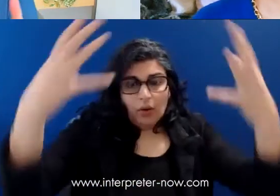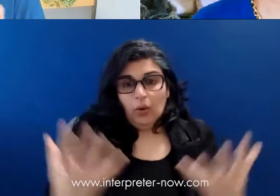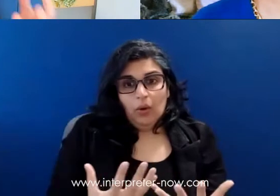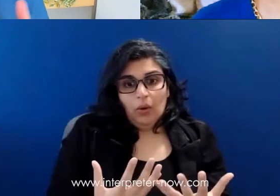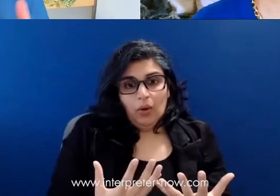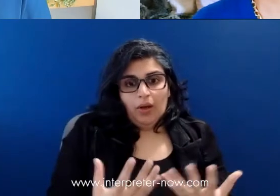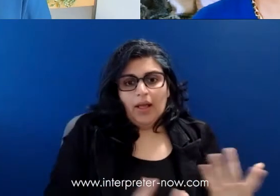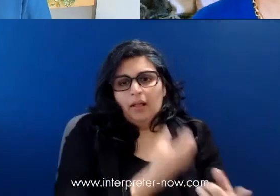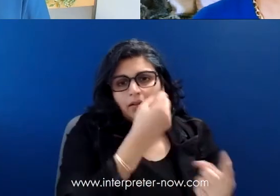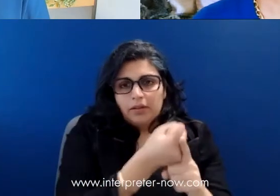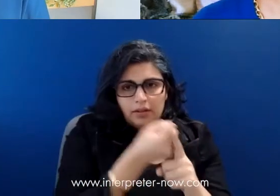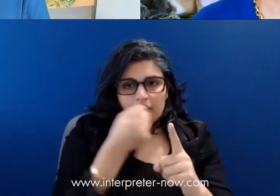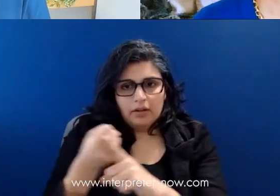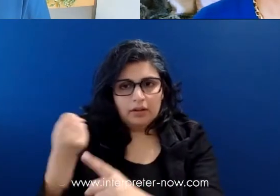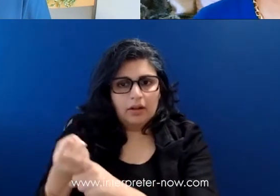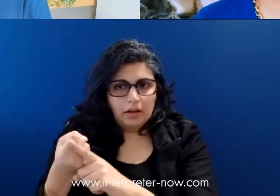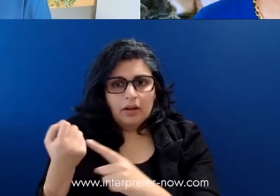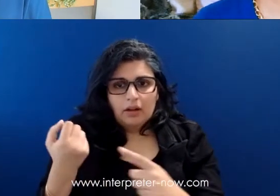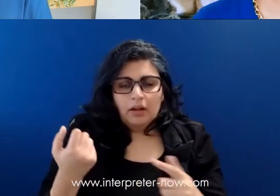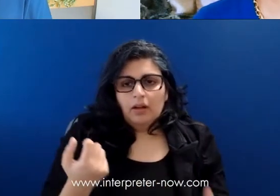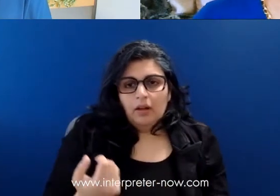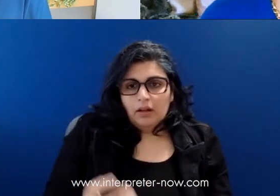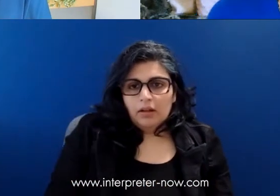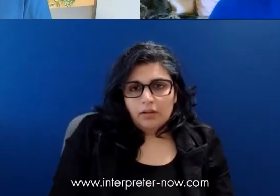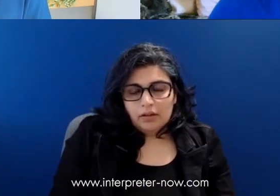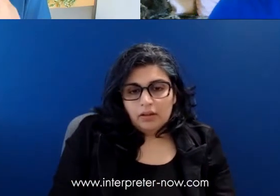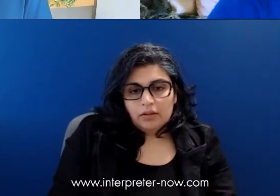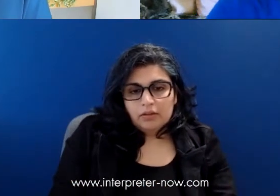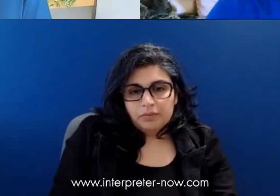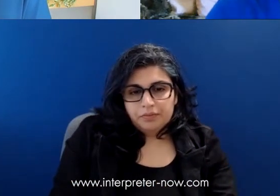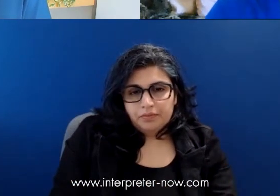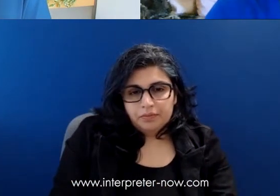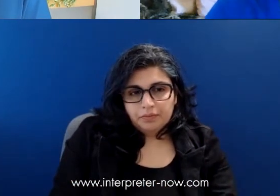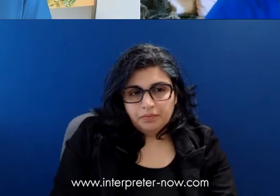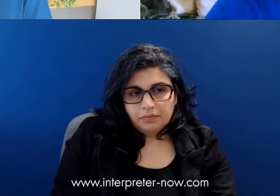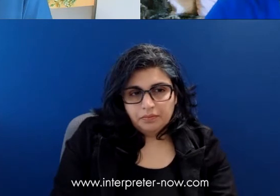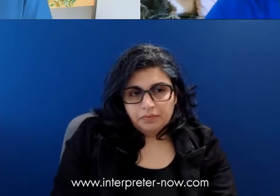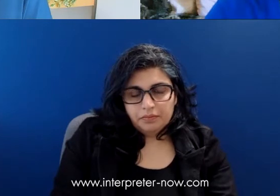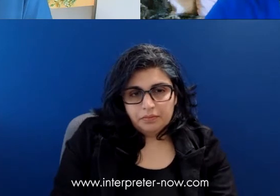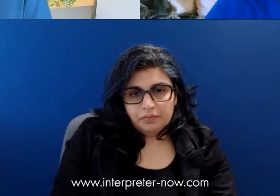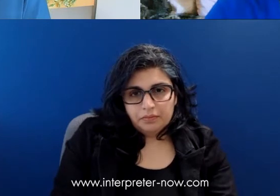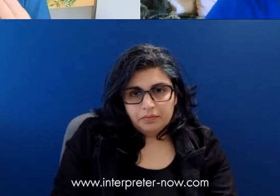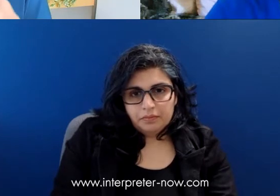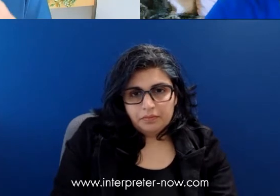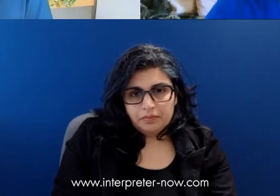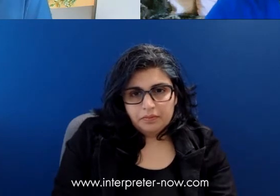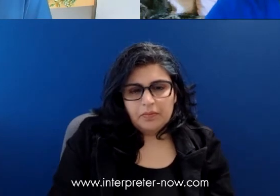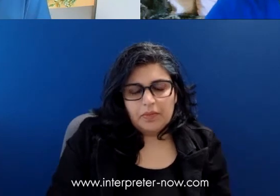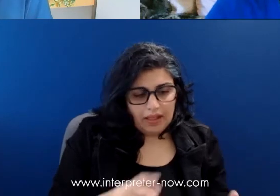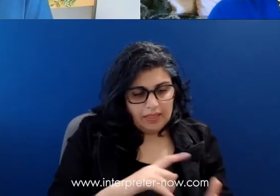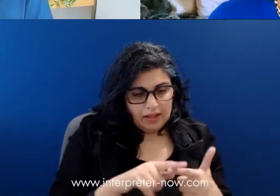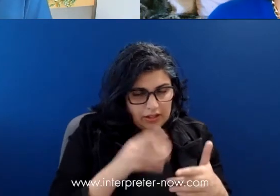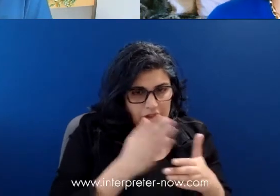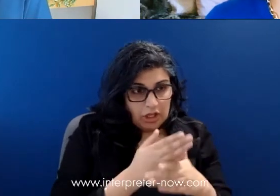incidences of hate happening in the world and sharing your own experience as a way to